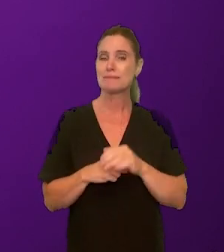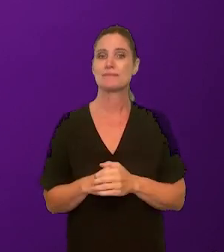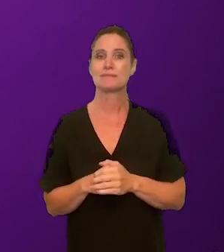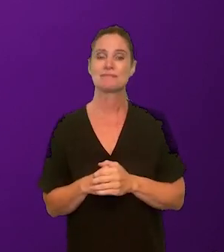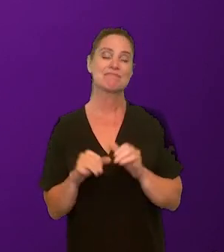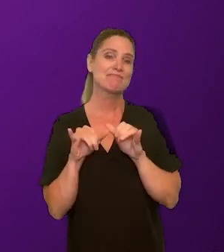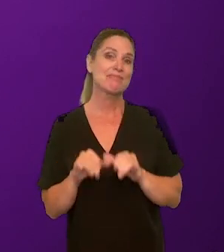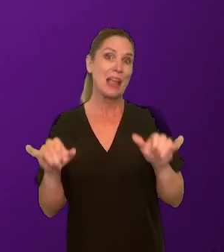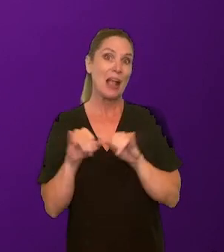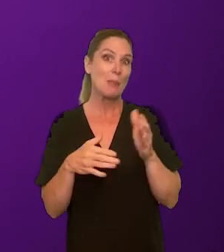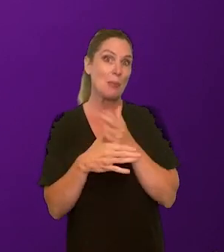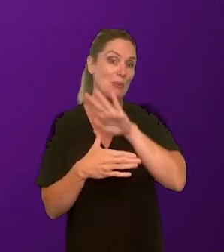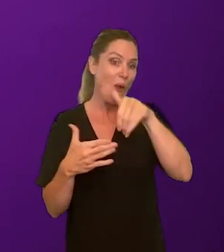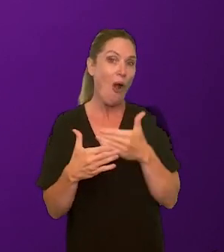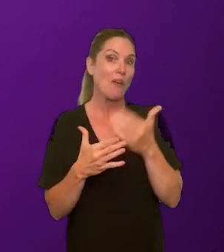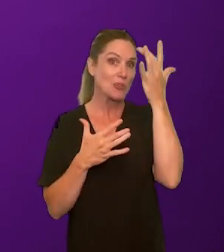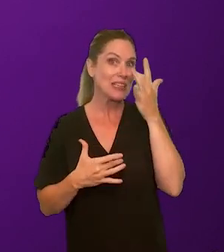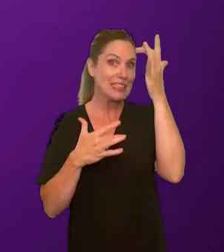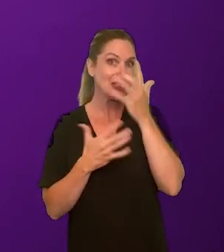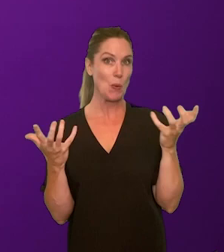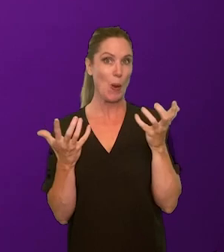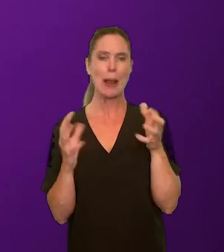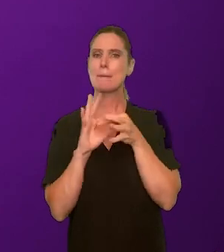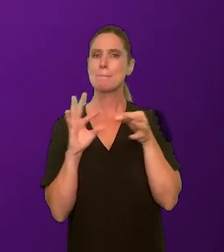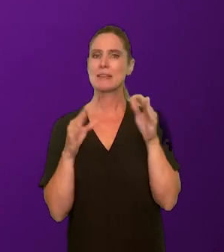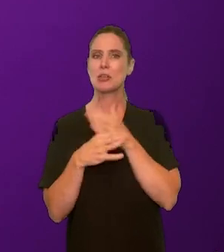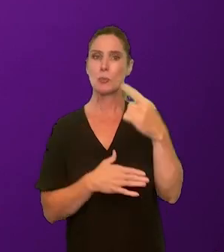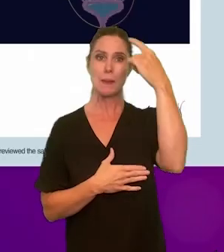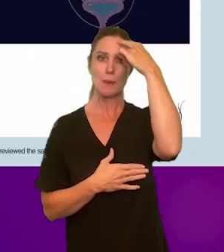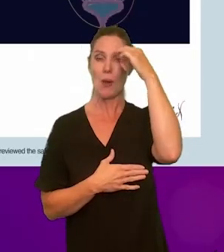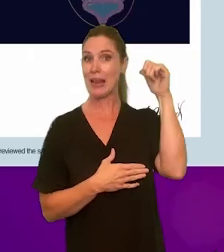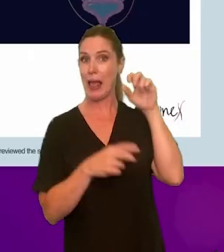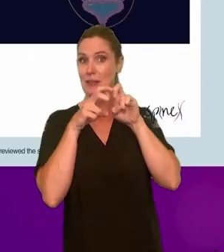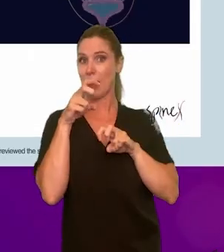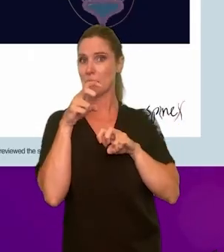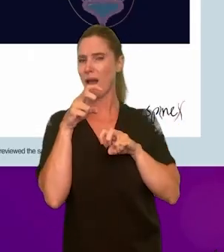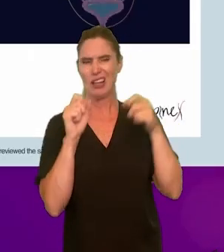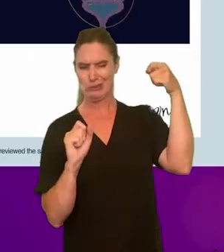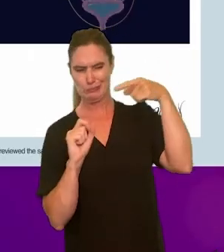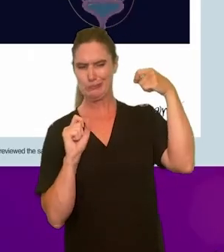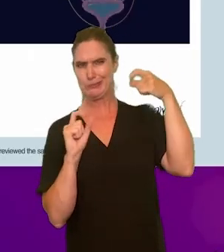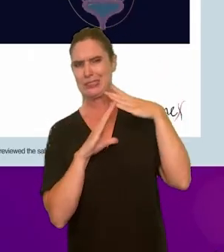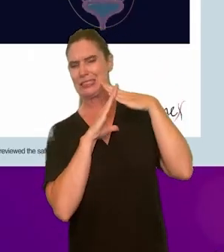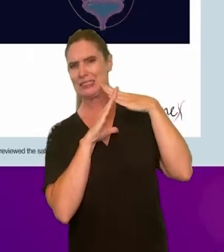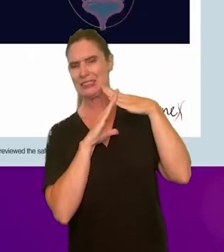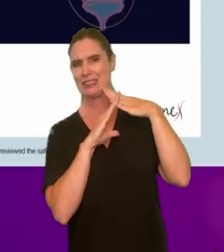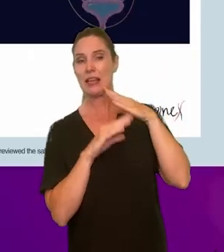is that messages between the brain and the spinal cord don't get through clearly. SpineX technology acts like a hearing aid for the spinal cord,